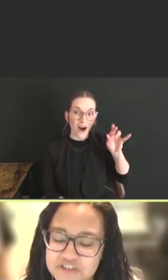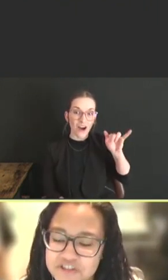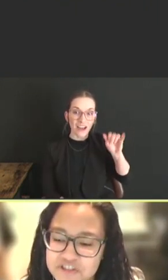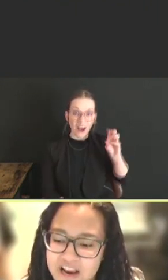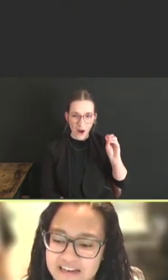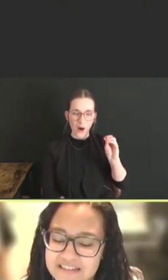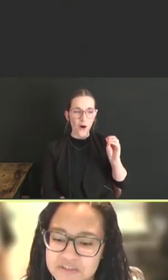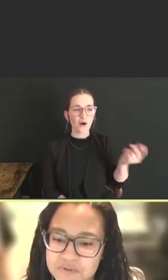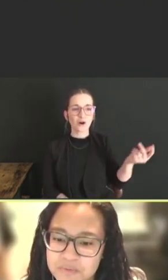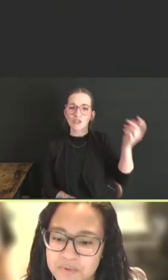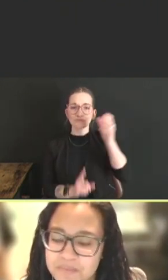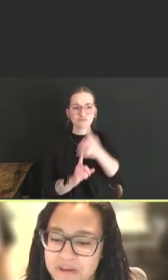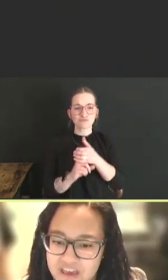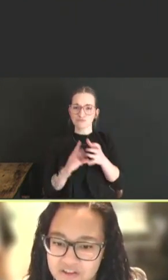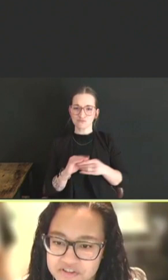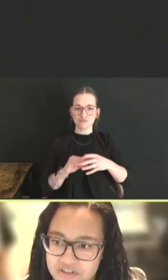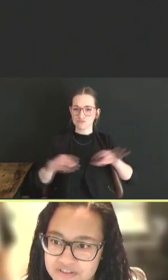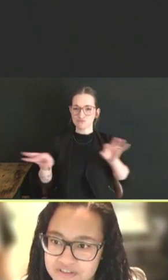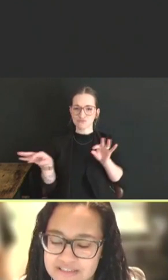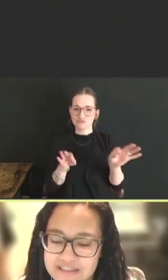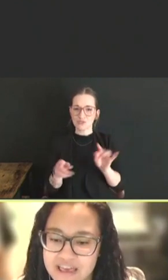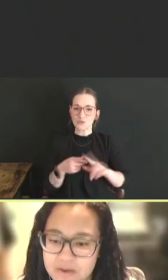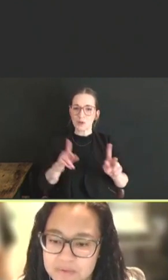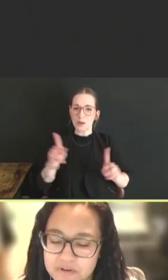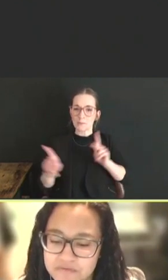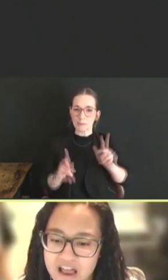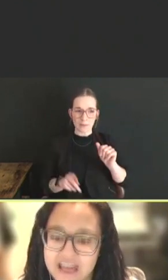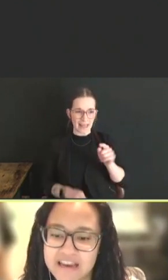just trying to make the health services that we provide